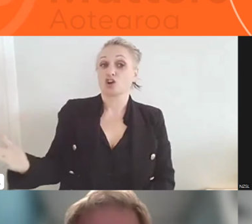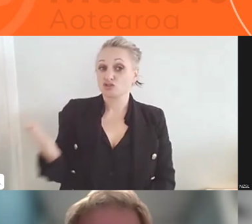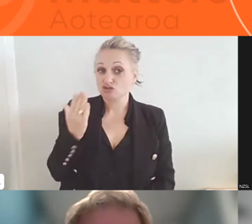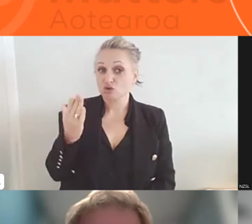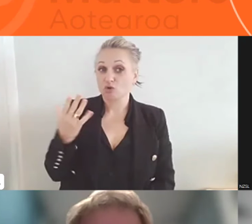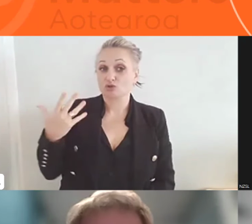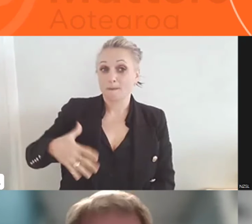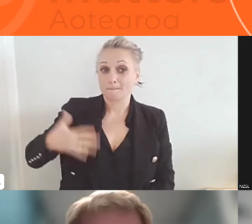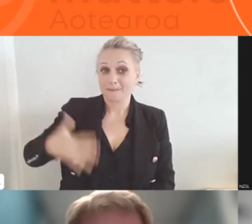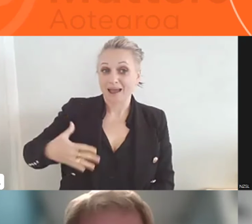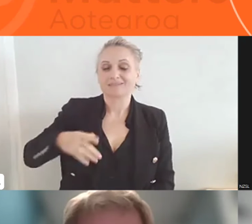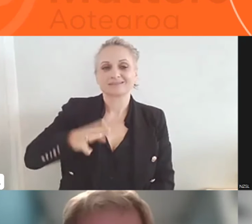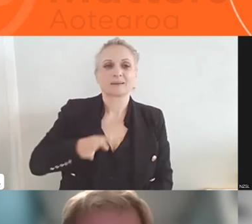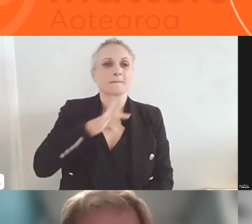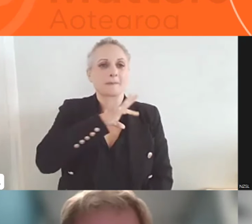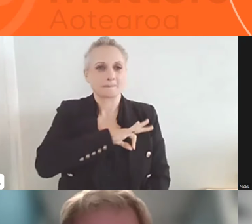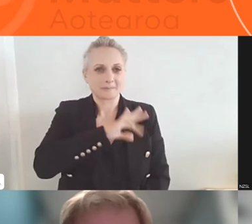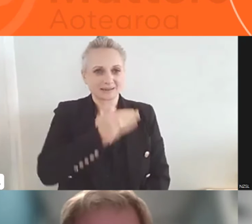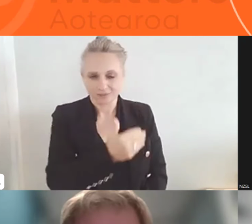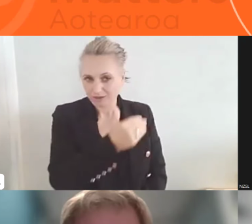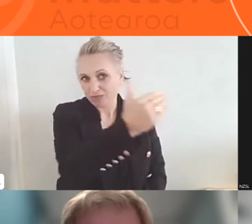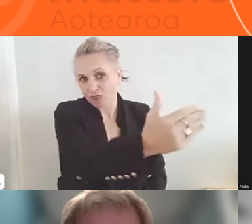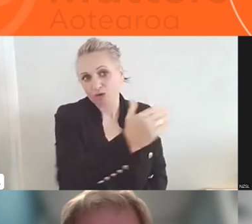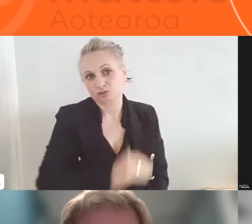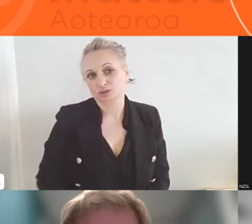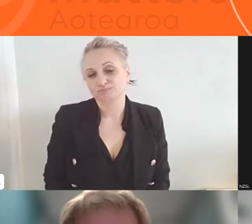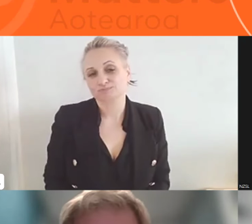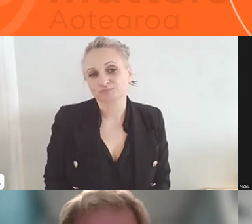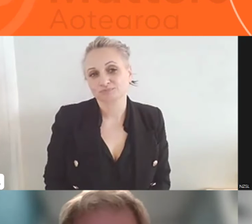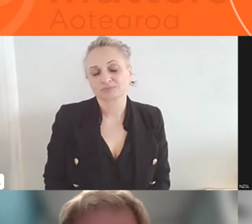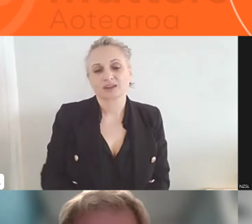also of providing a few accessible homes is that they'd be in hot